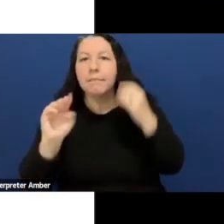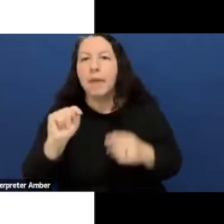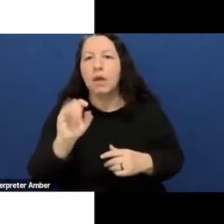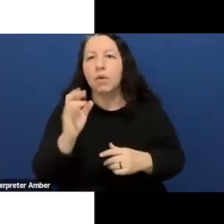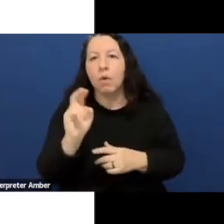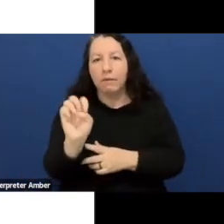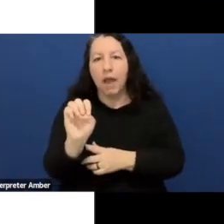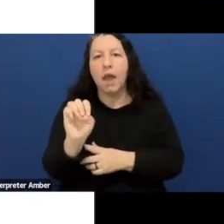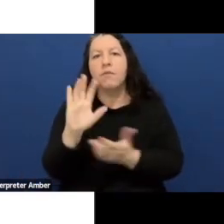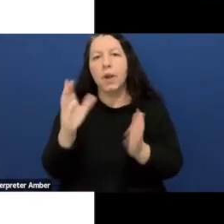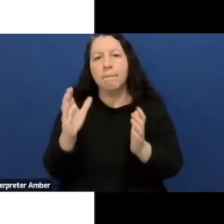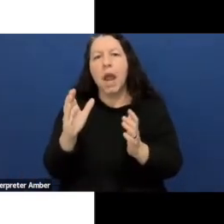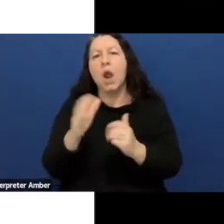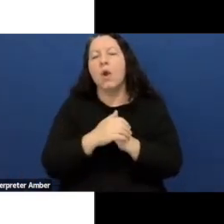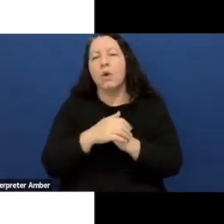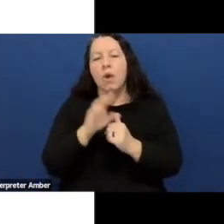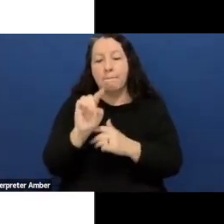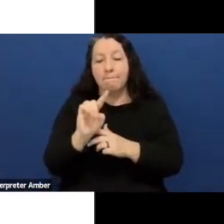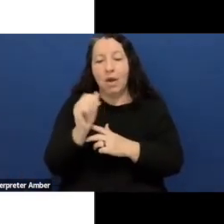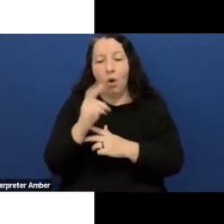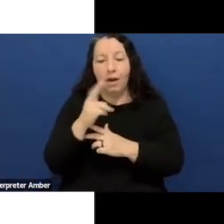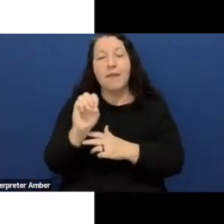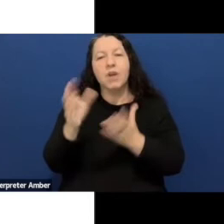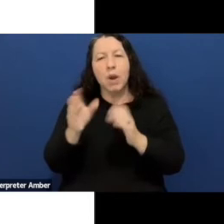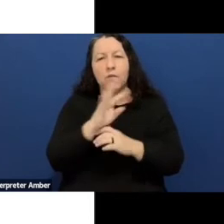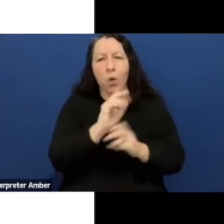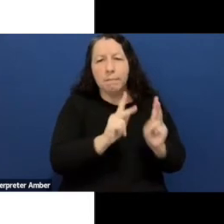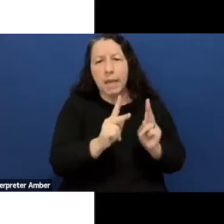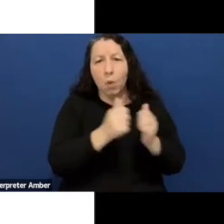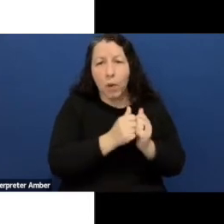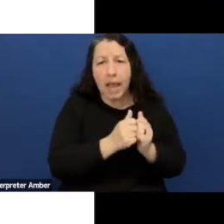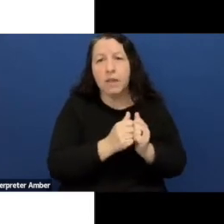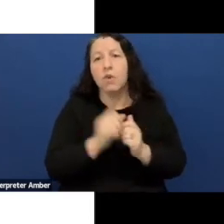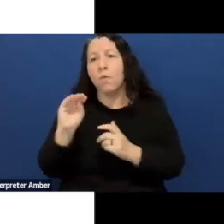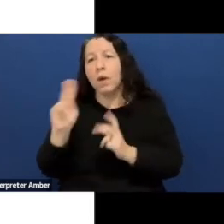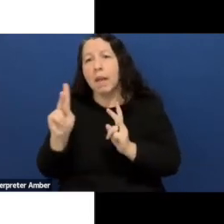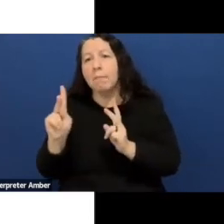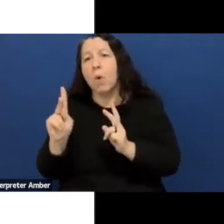On the bottom of this slide is a study that my group recently posted on med archive, which